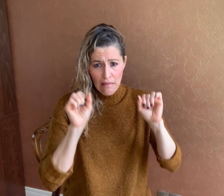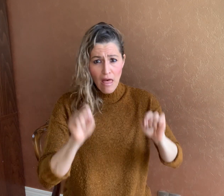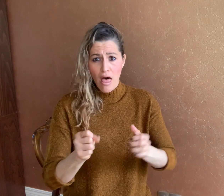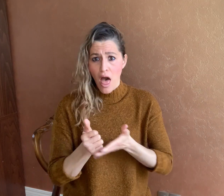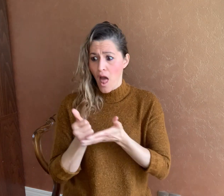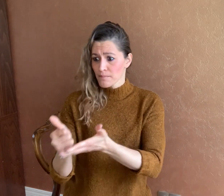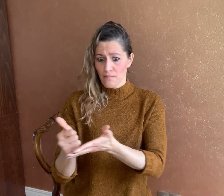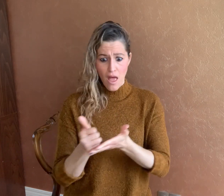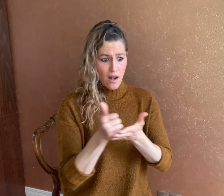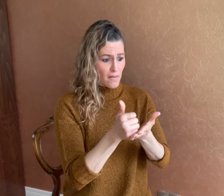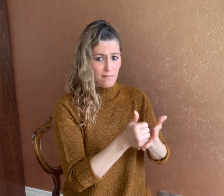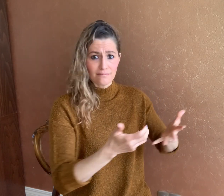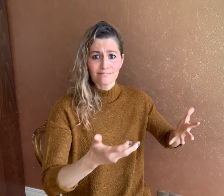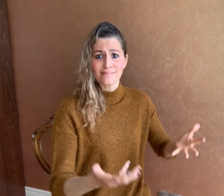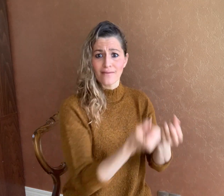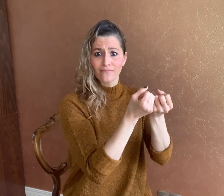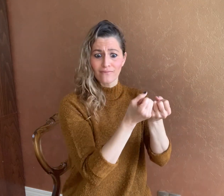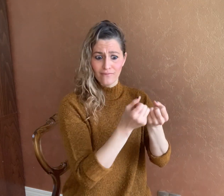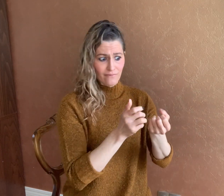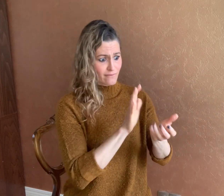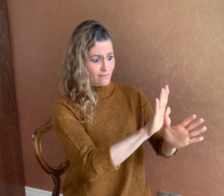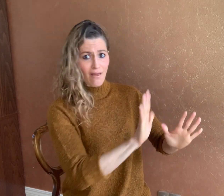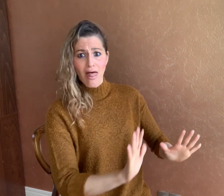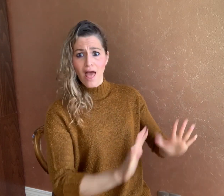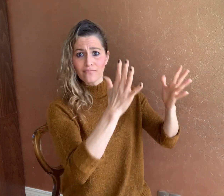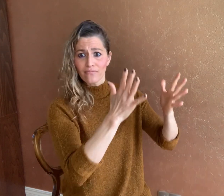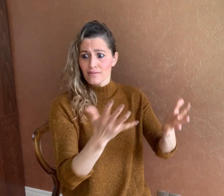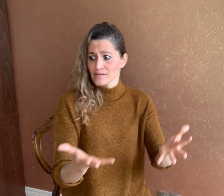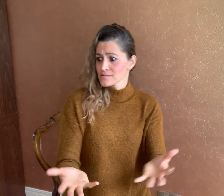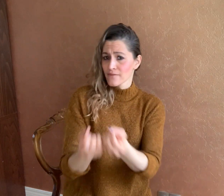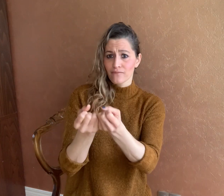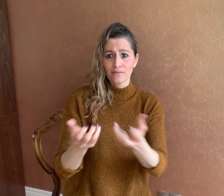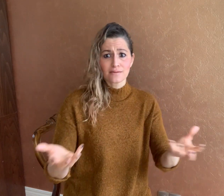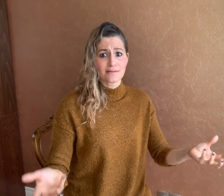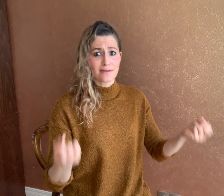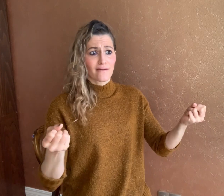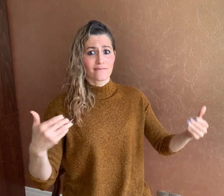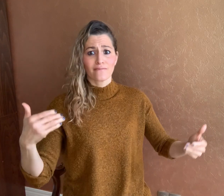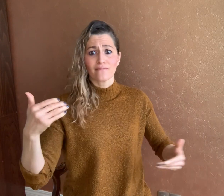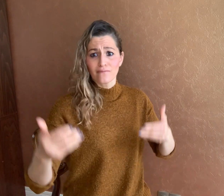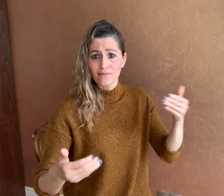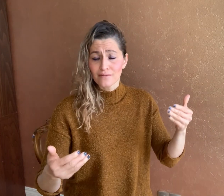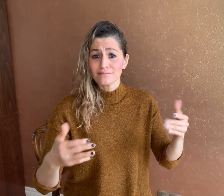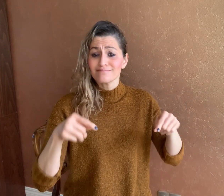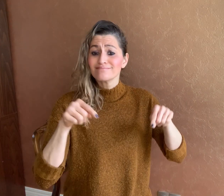Taking precautions can end up saving someone's life.